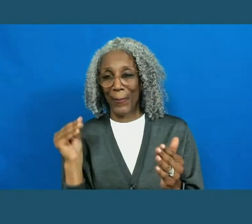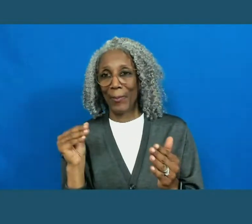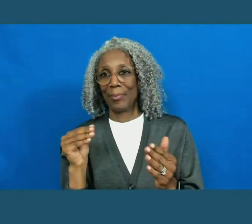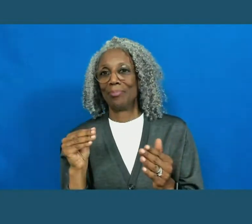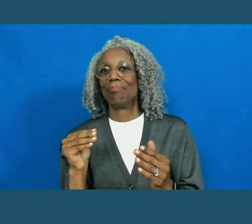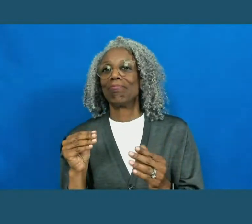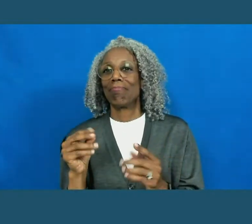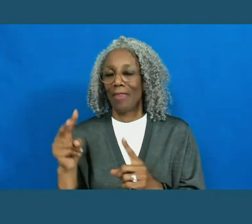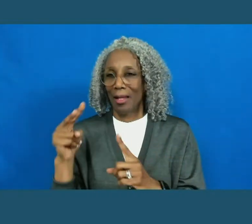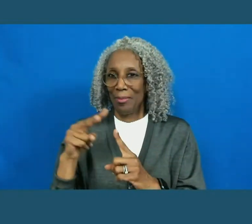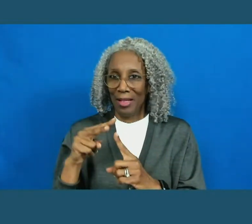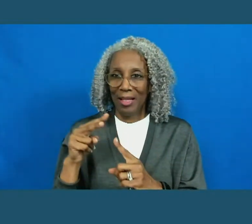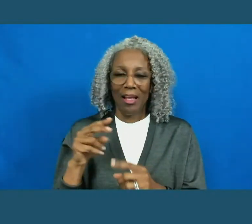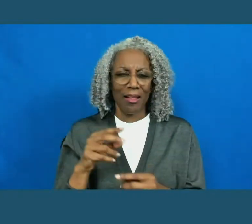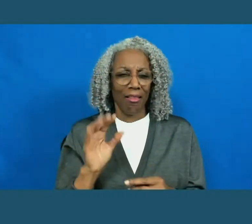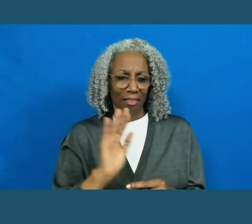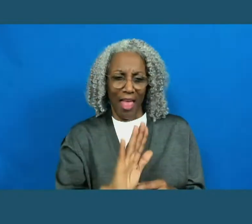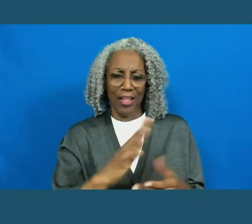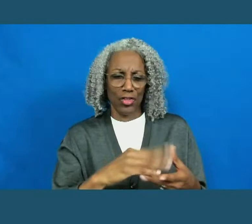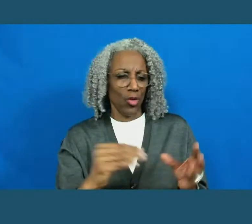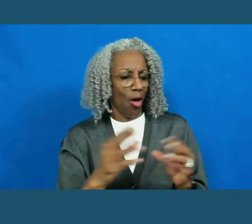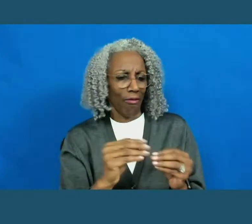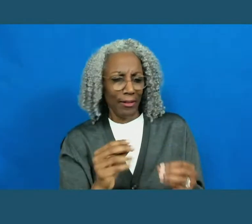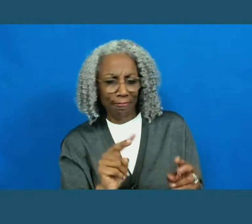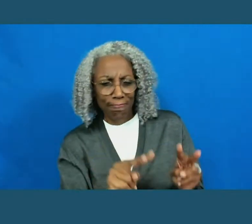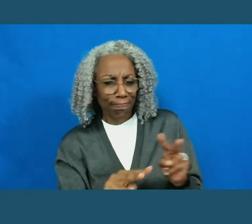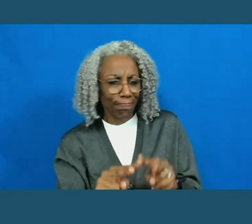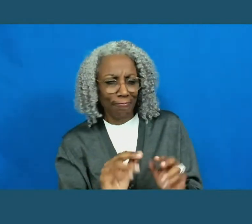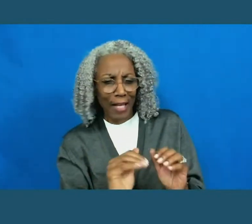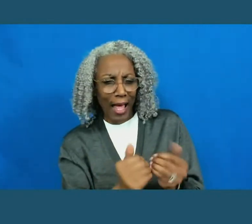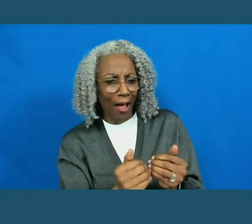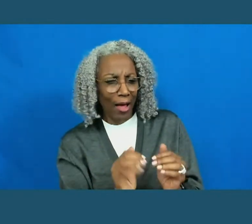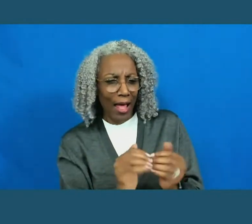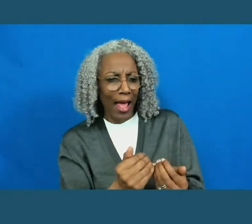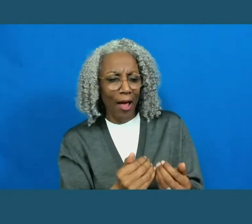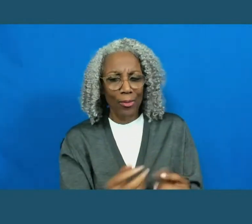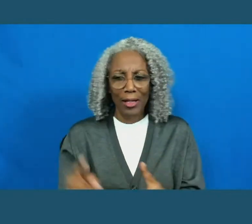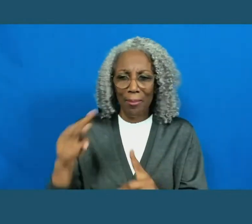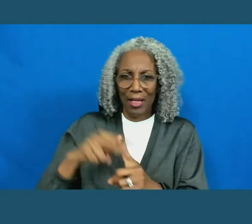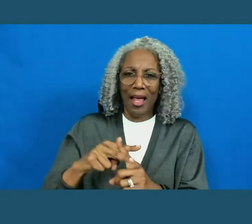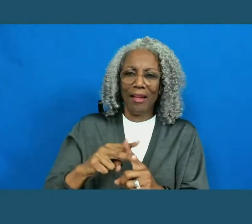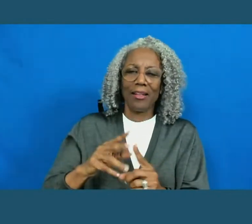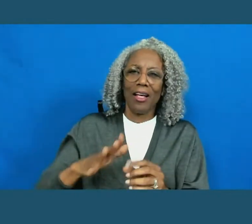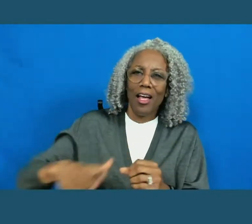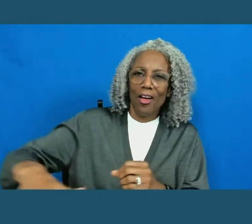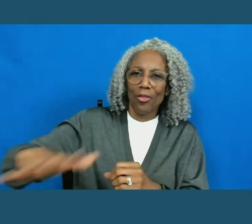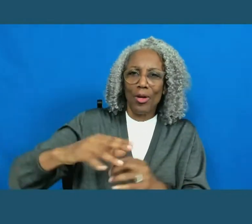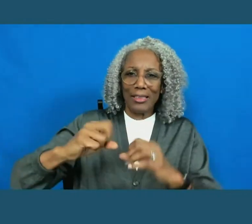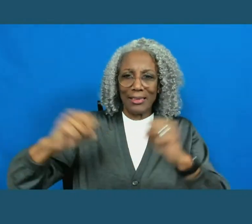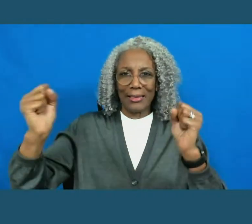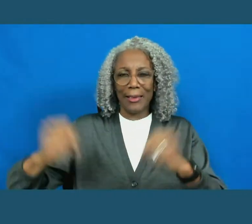one school, then we have to replicate what's happening there . Get the story of that school